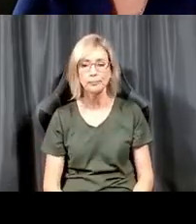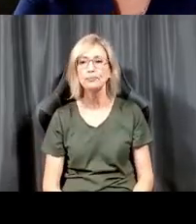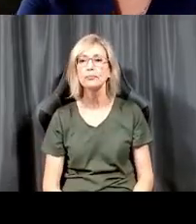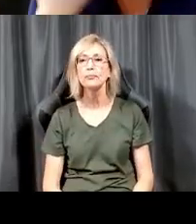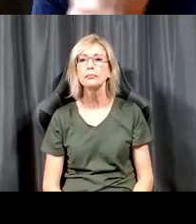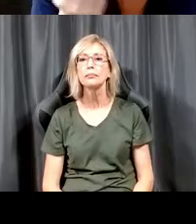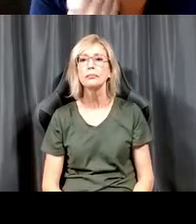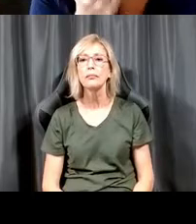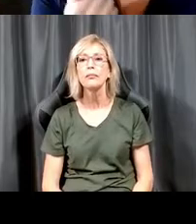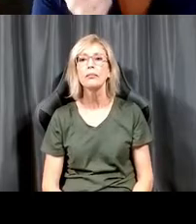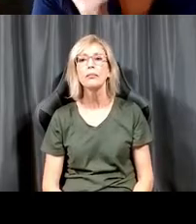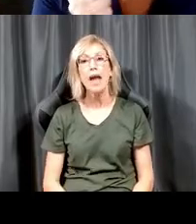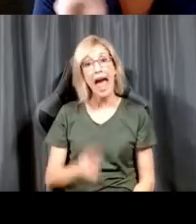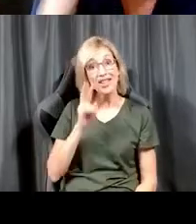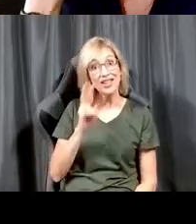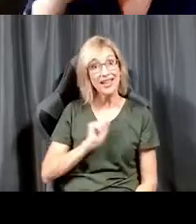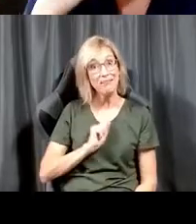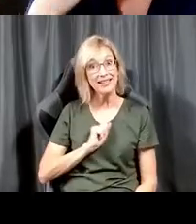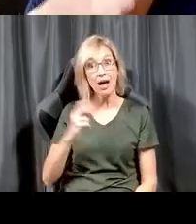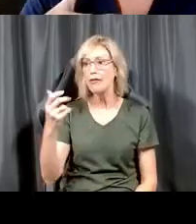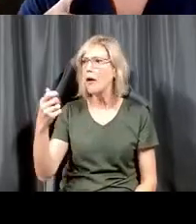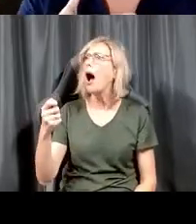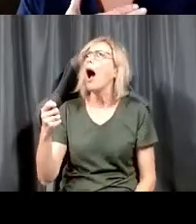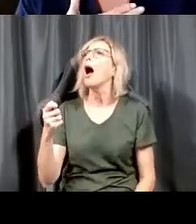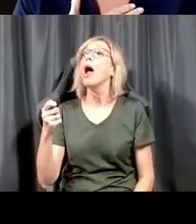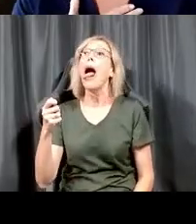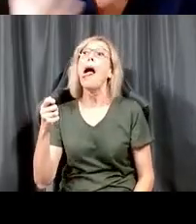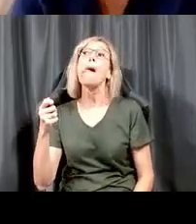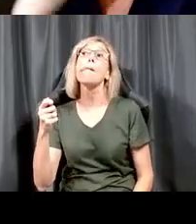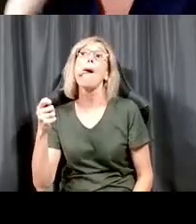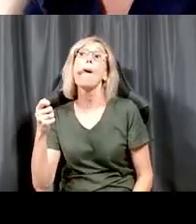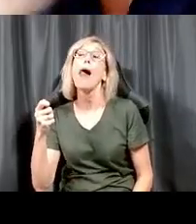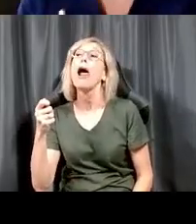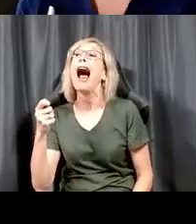Being able to see themselves in a mirror. Any kind of reflective surface. Helps give them that feedback.